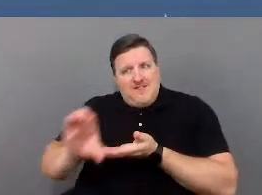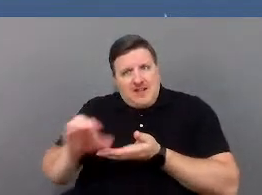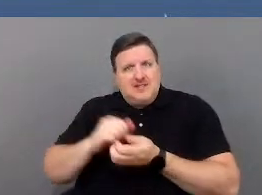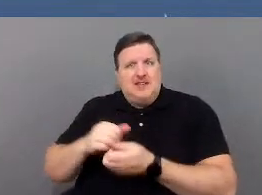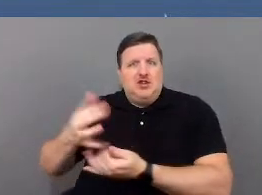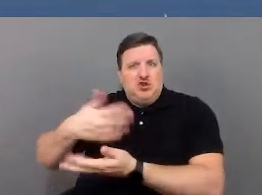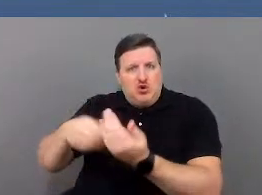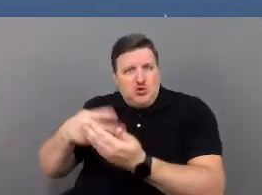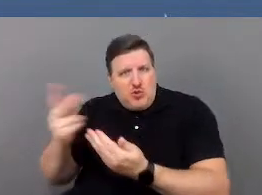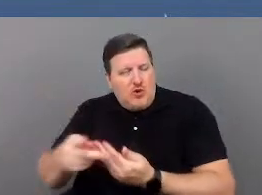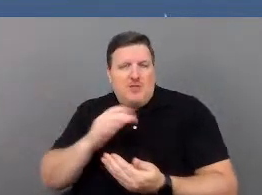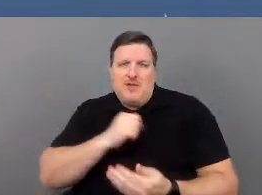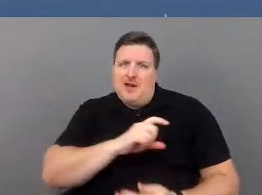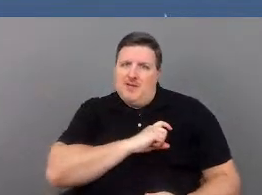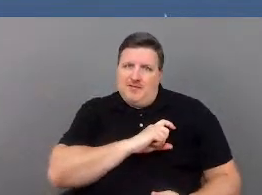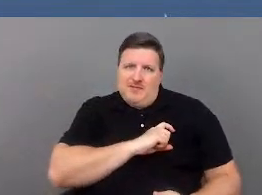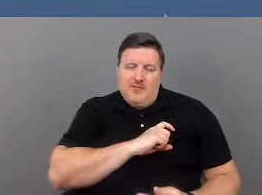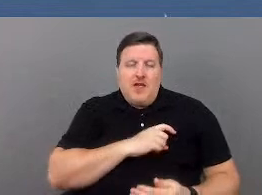AND JUST THIS WEEK, I HEARD FROM THE PRINCIPAL AT NORTHEAST MIDDLE -- [ ALARM ]